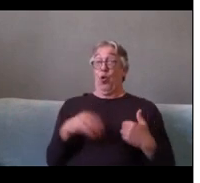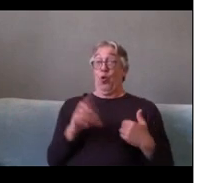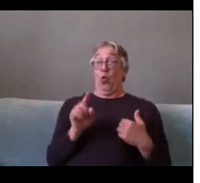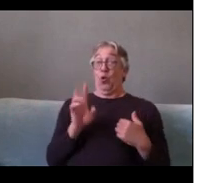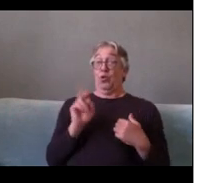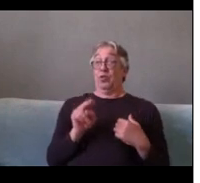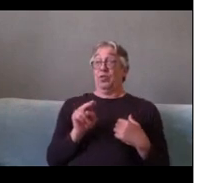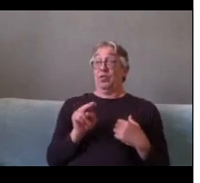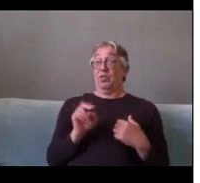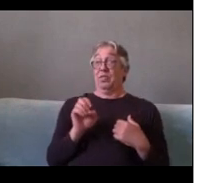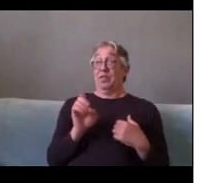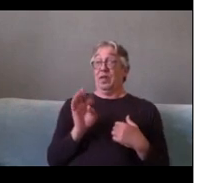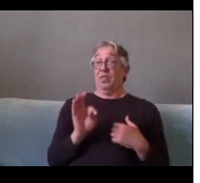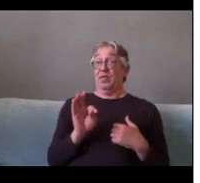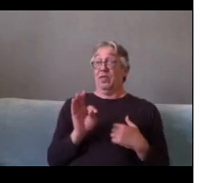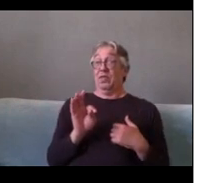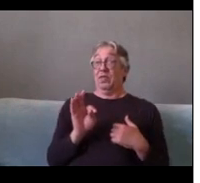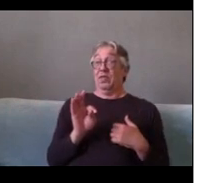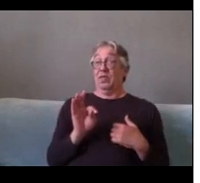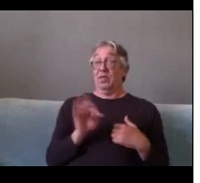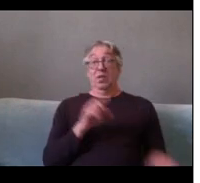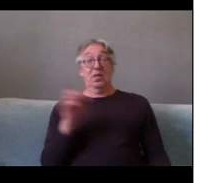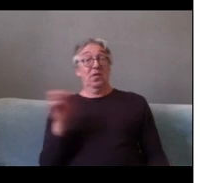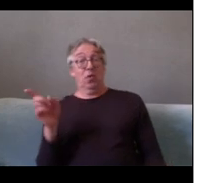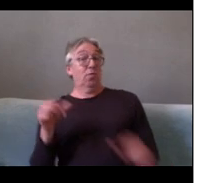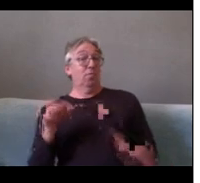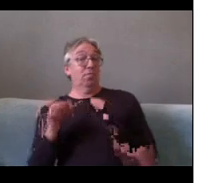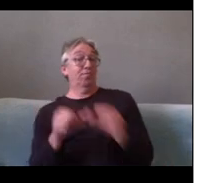Supported by later this year and ILO.